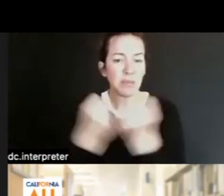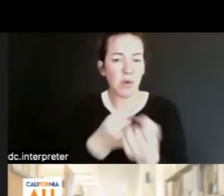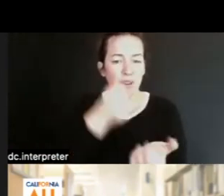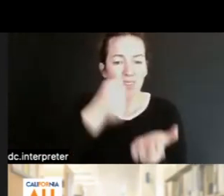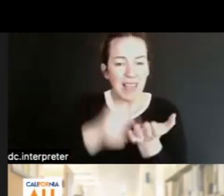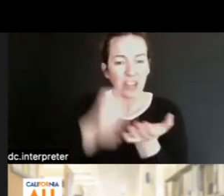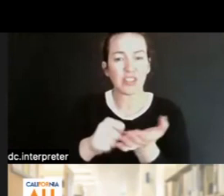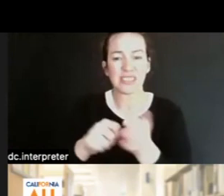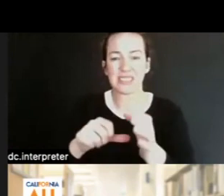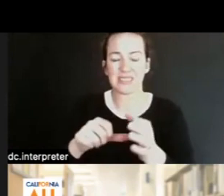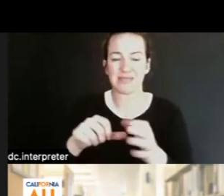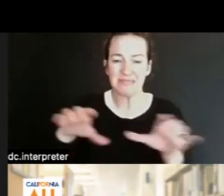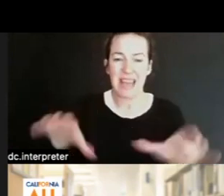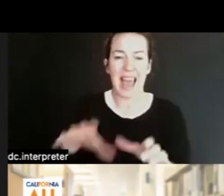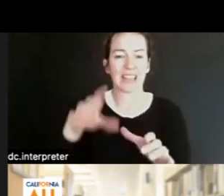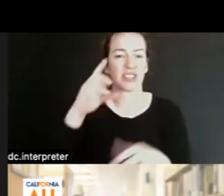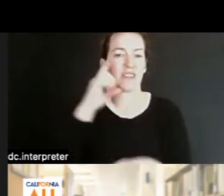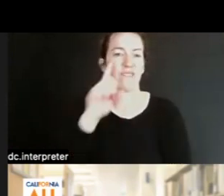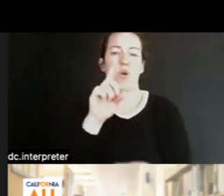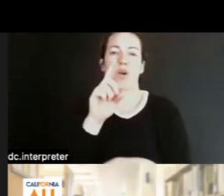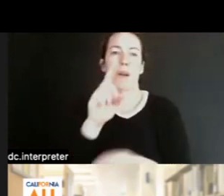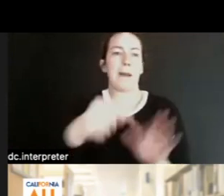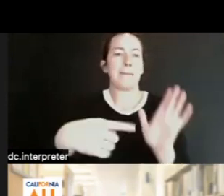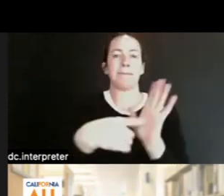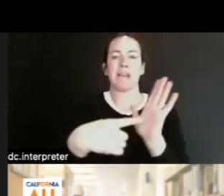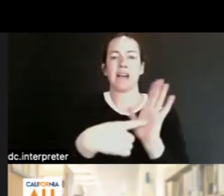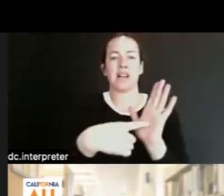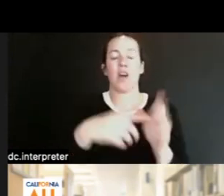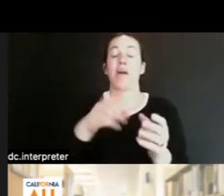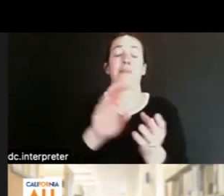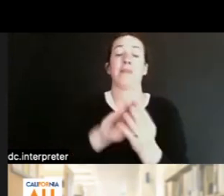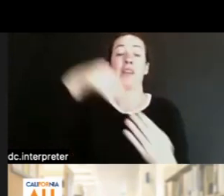action when it came to any kind of bill or policy that was being moved.